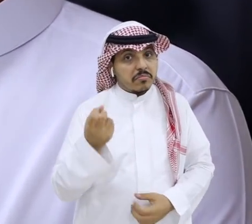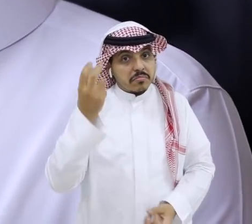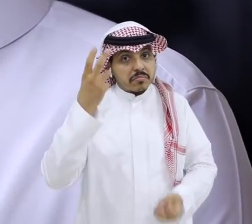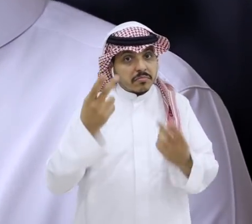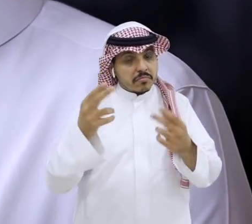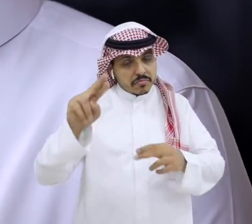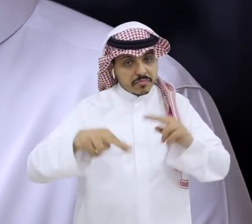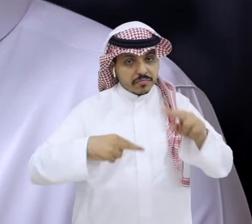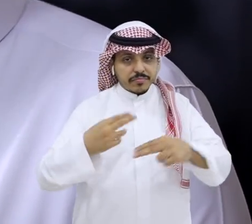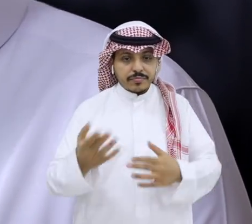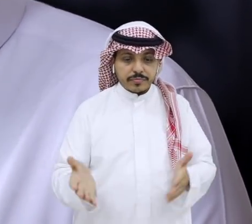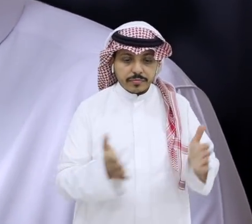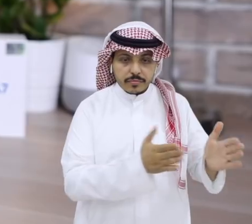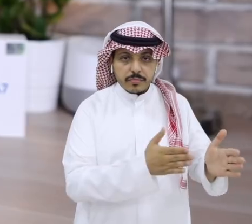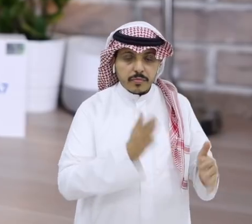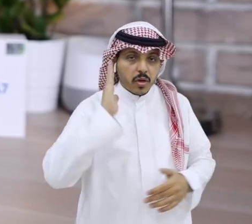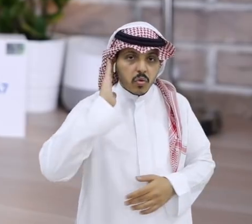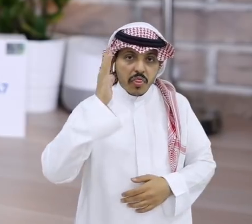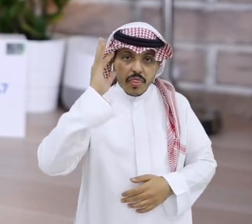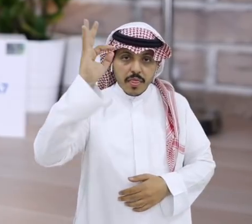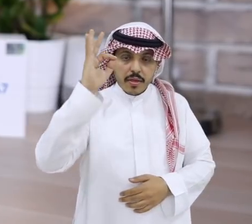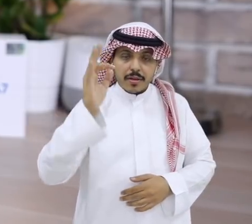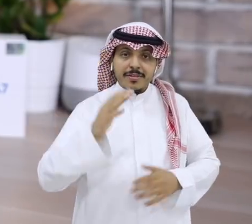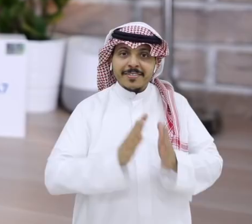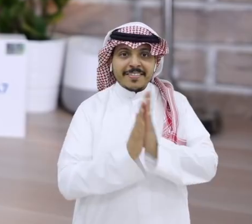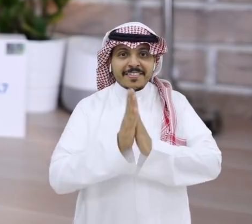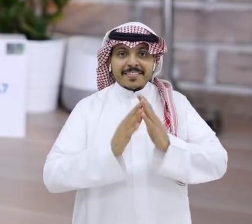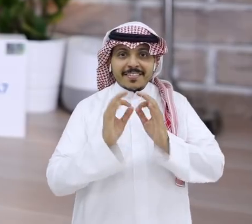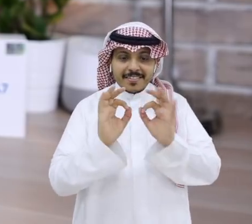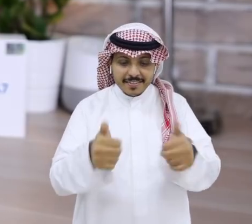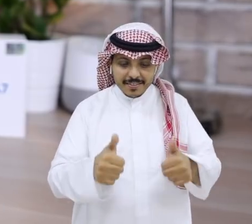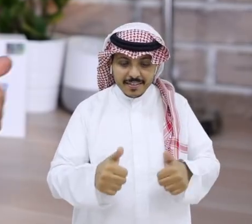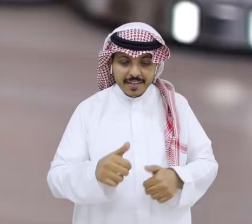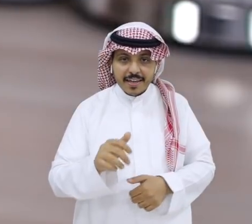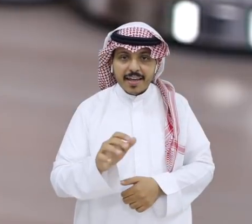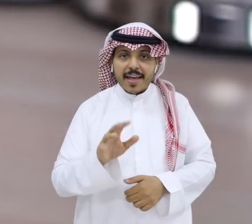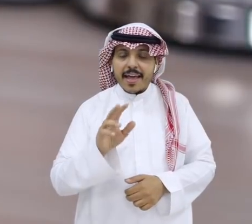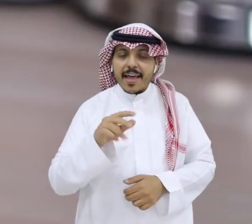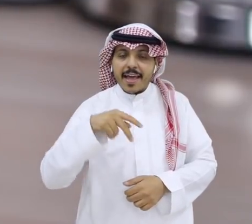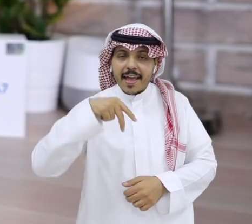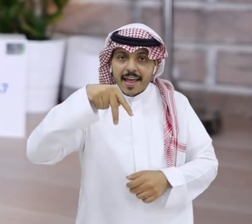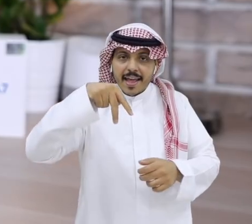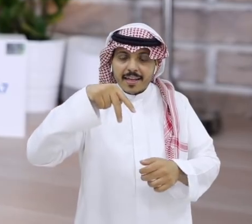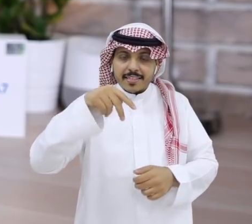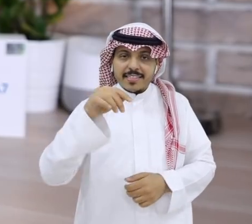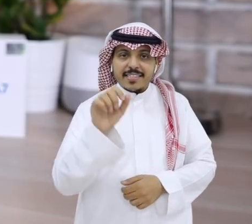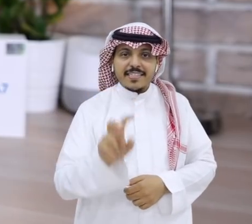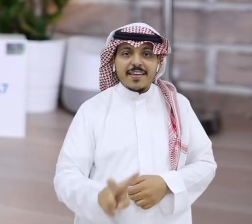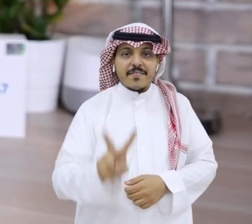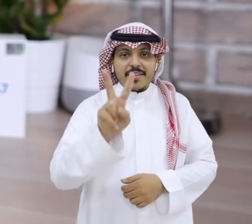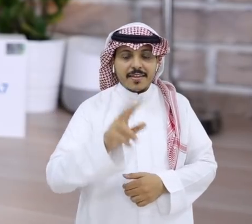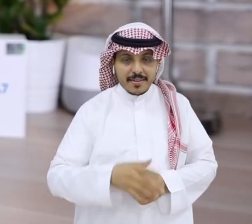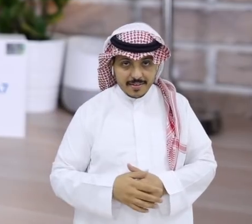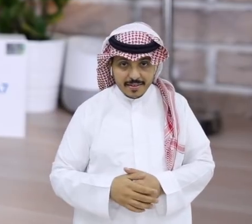Participate in the poll! Let's move to smartphones, there is something really exciting. A7 is already here. Its review will be available really soon.